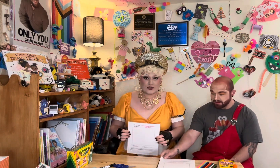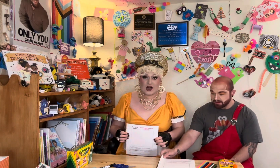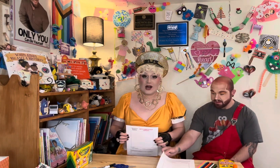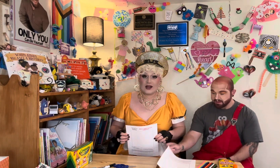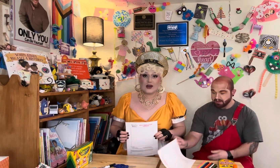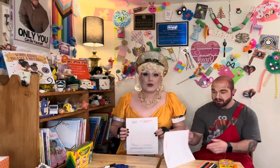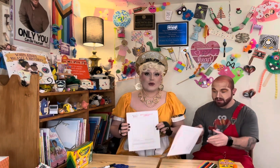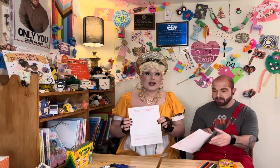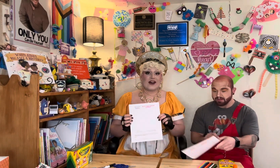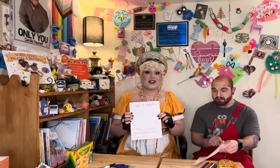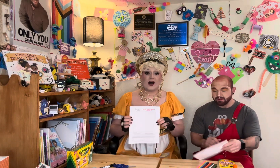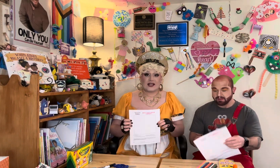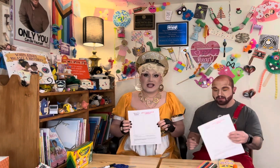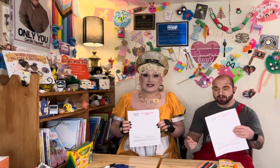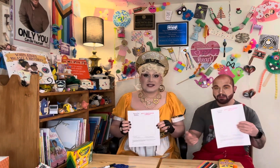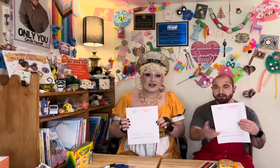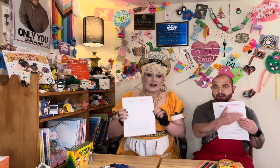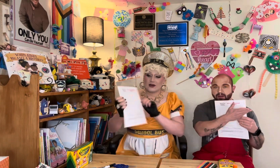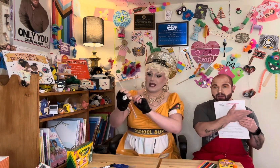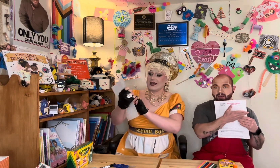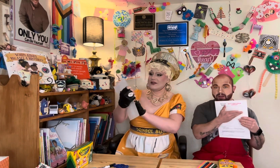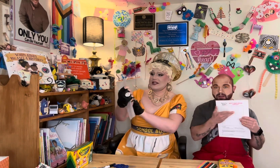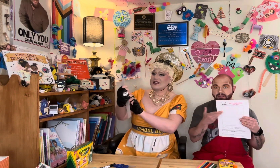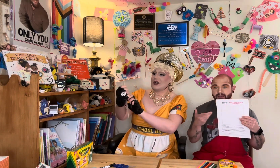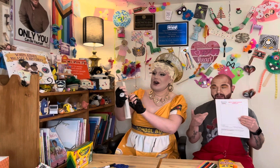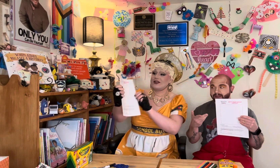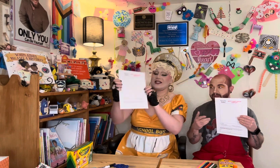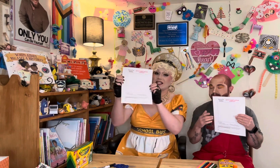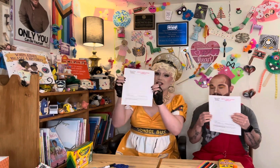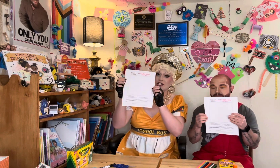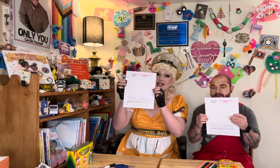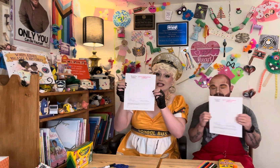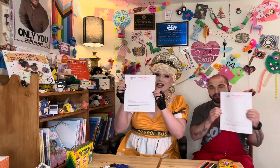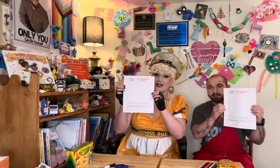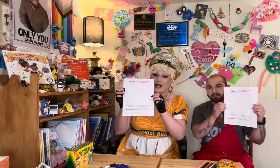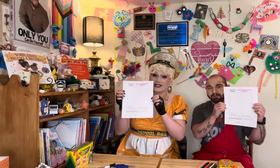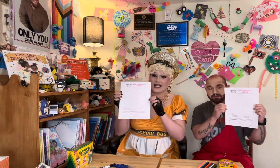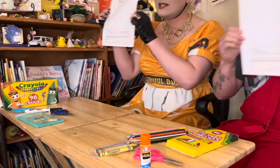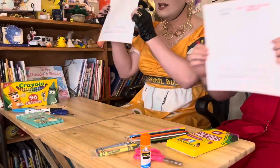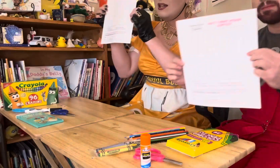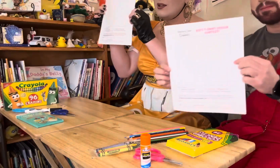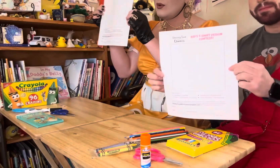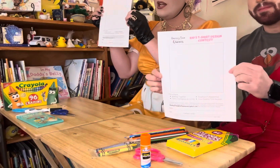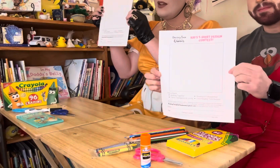draw, we're going to have a contest. Okay! So, this is called the T-shirt Design Contest. We're going to